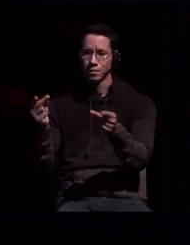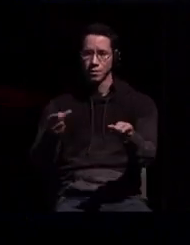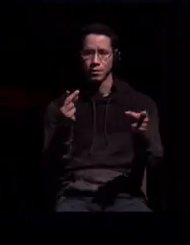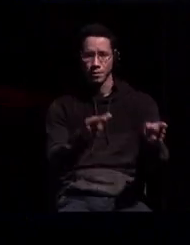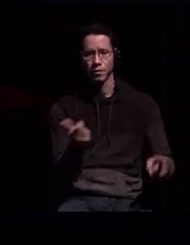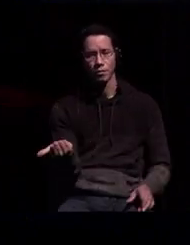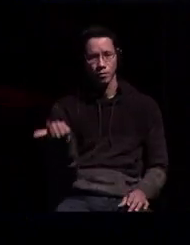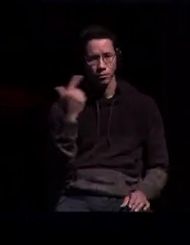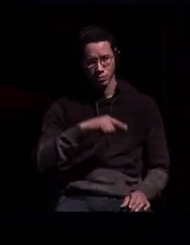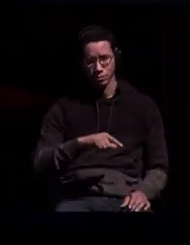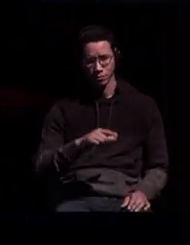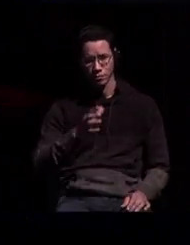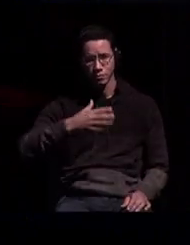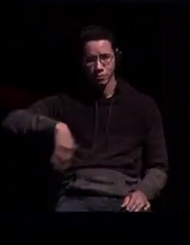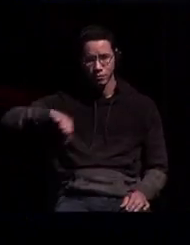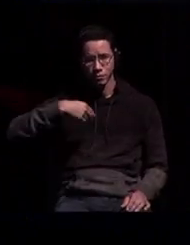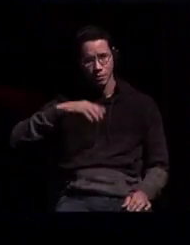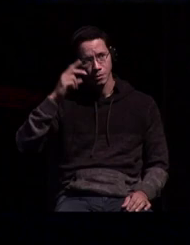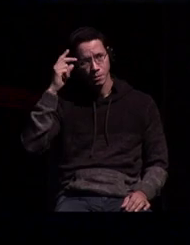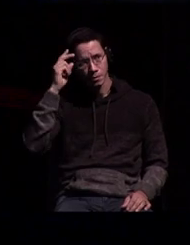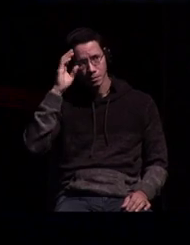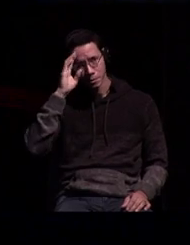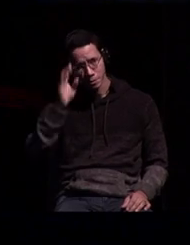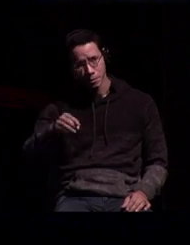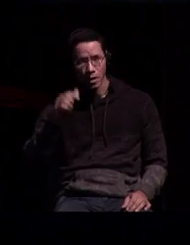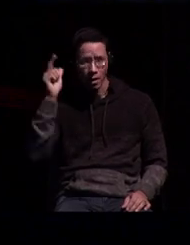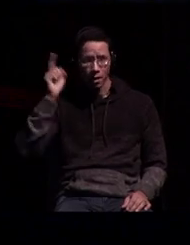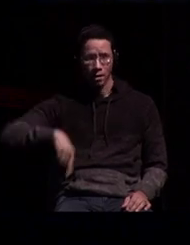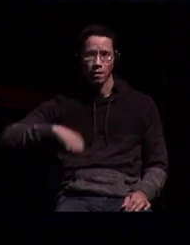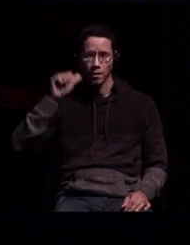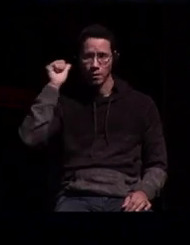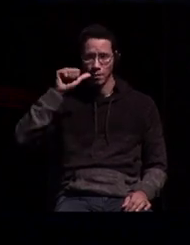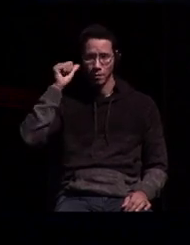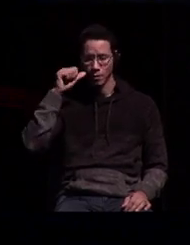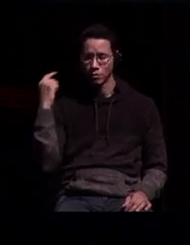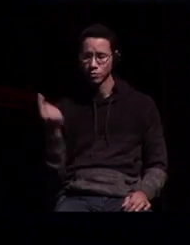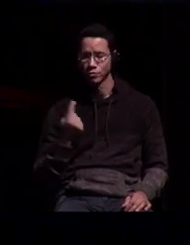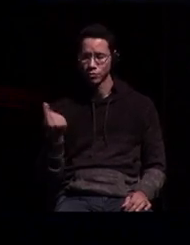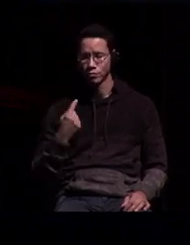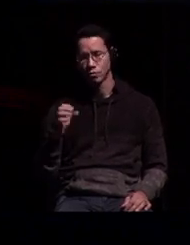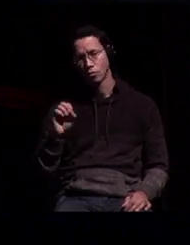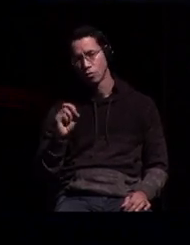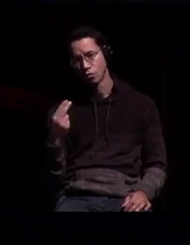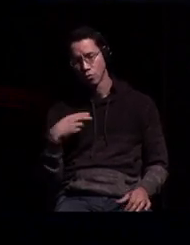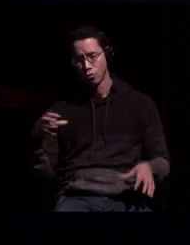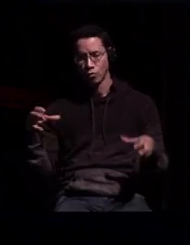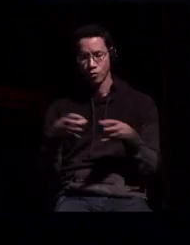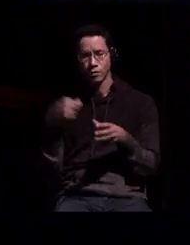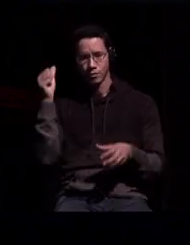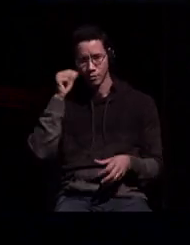especially for women traveling by themselves or female-only groups, a market niche that is growing.